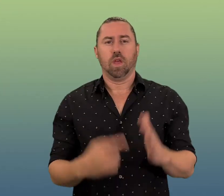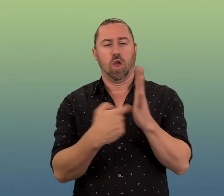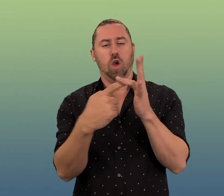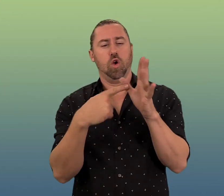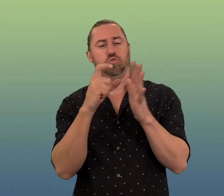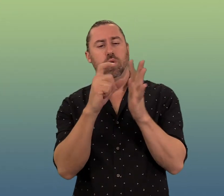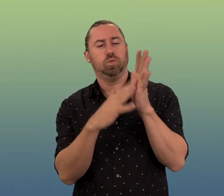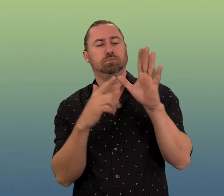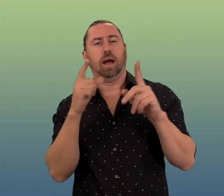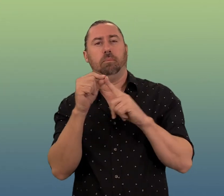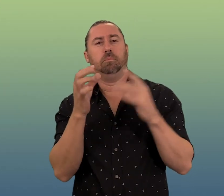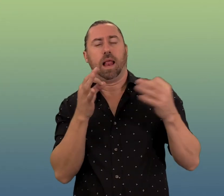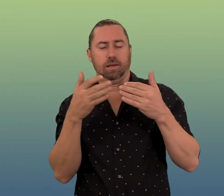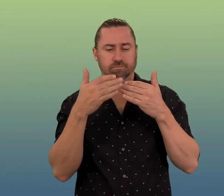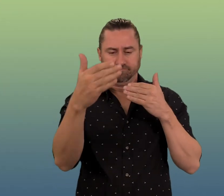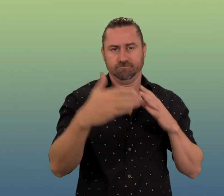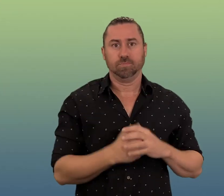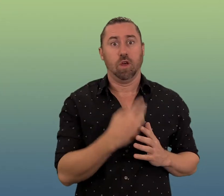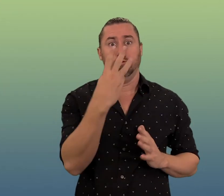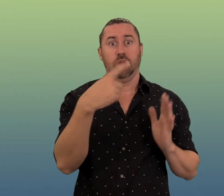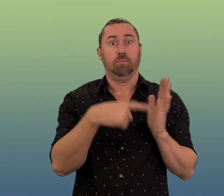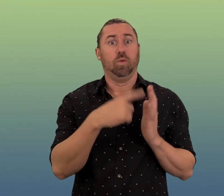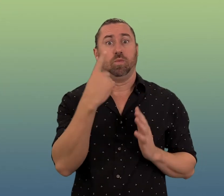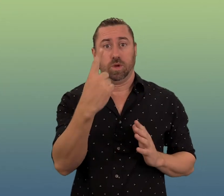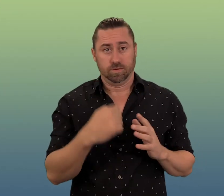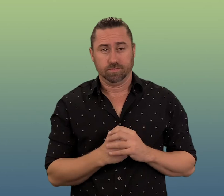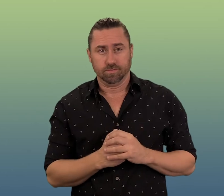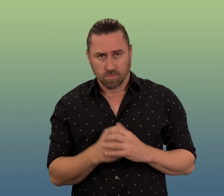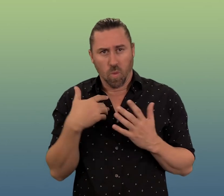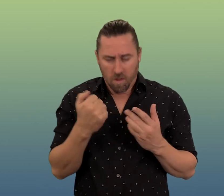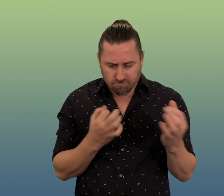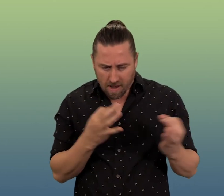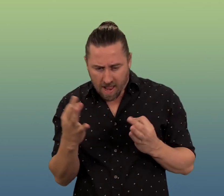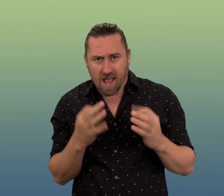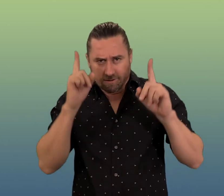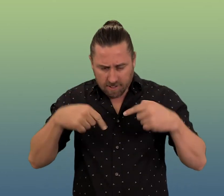Roadmap. Three point one. Initiate change.